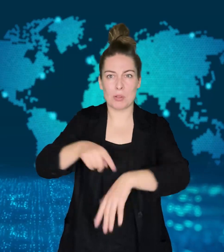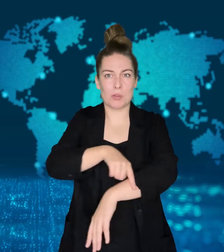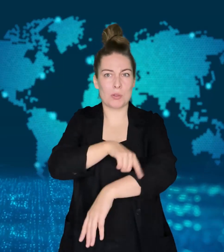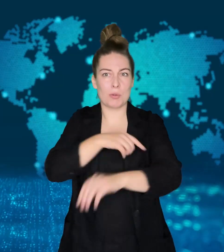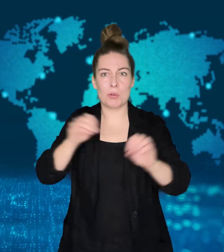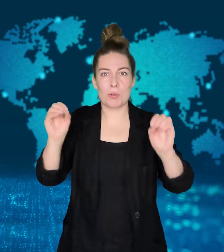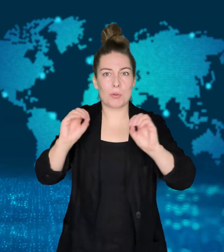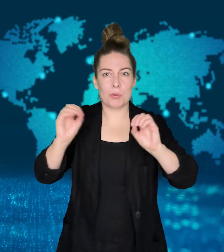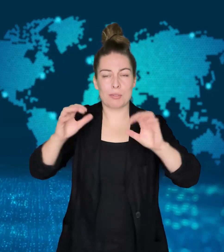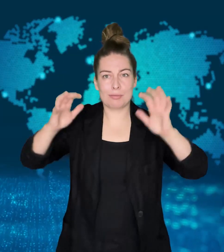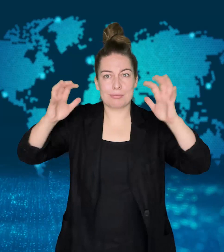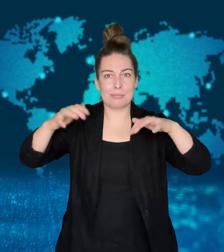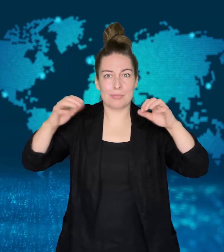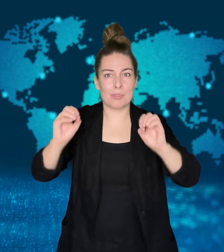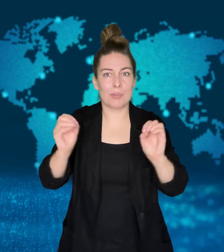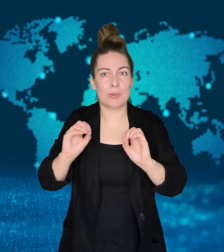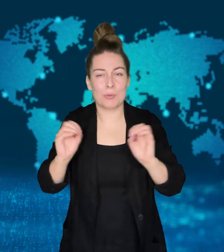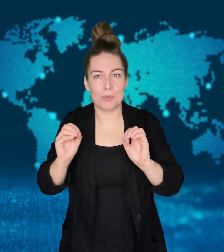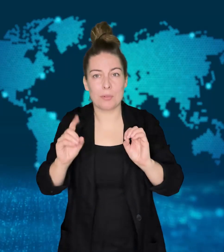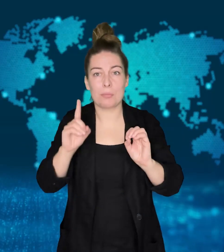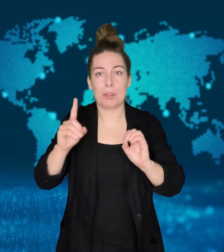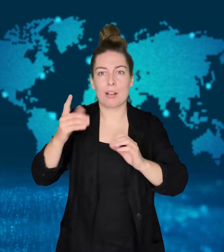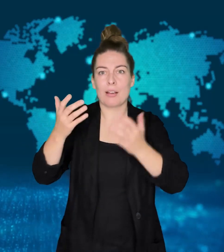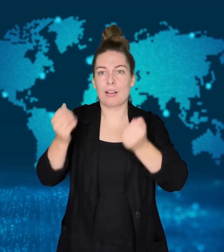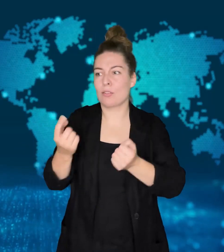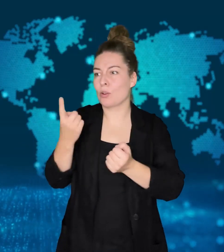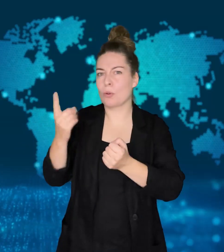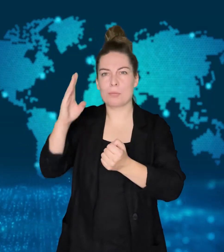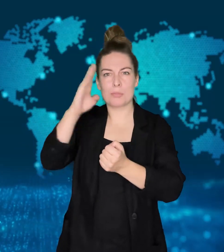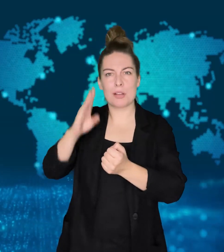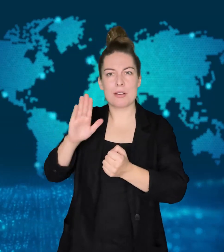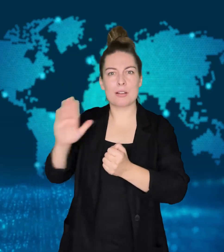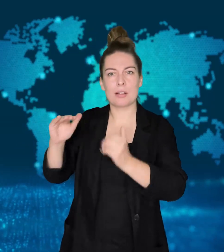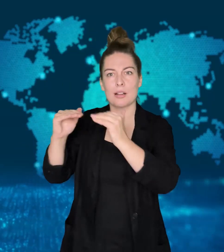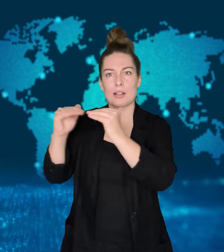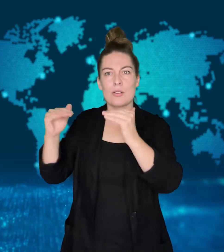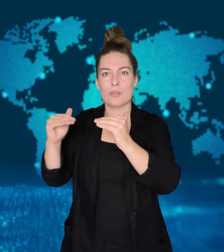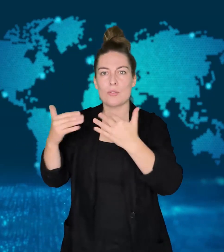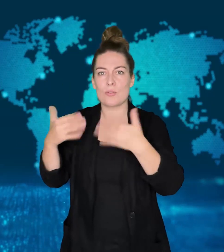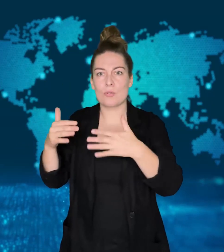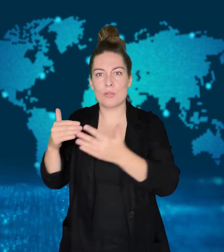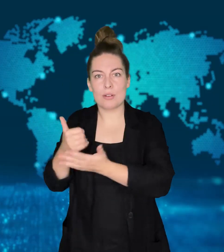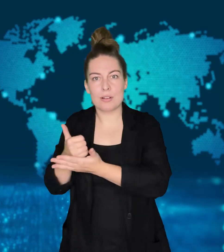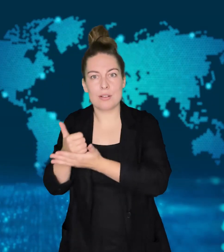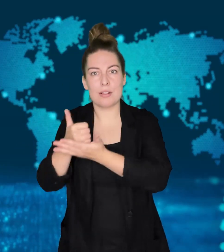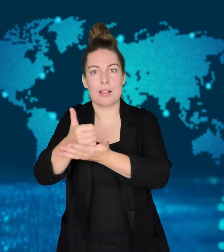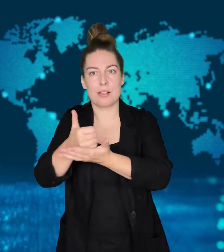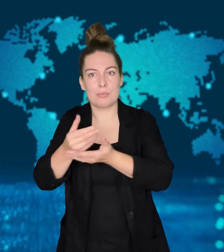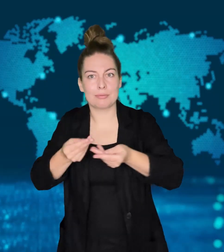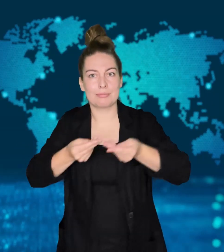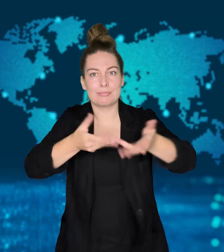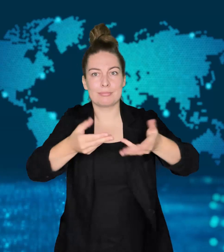at the end of last week.